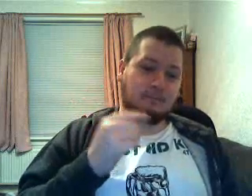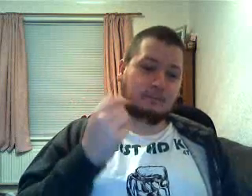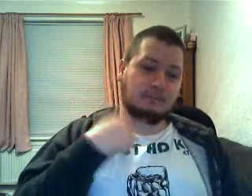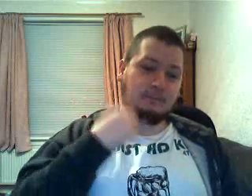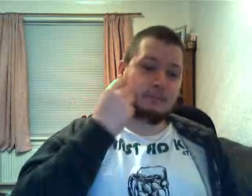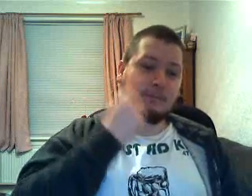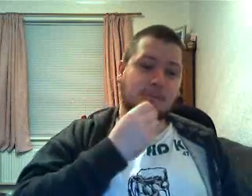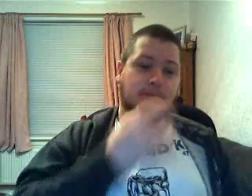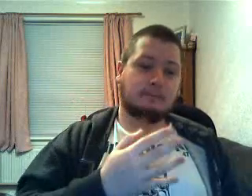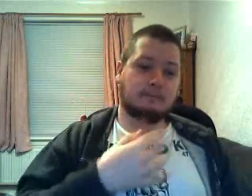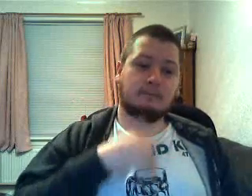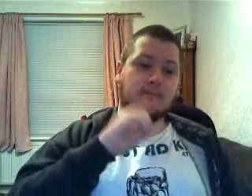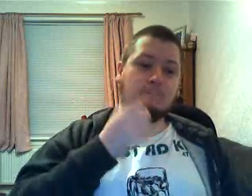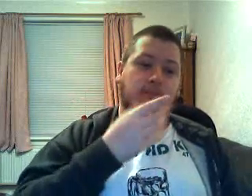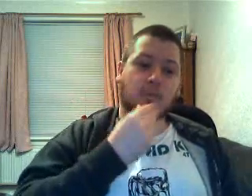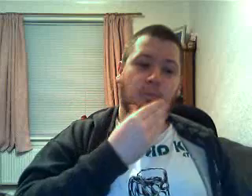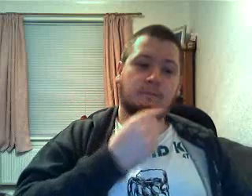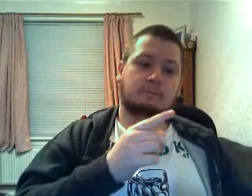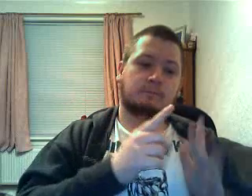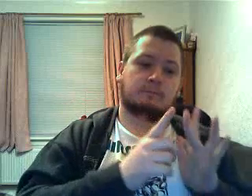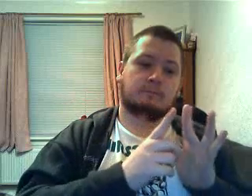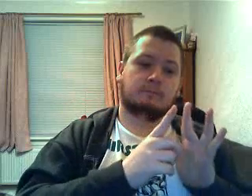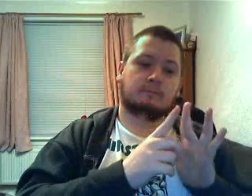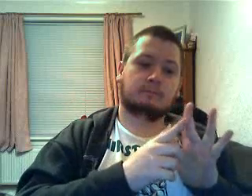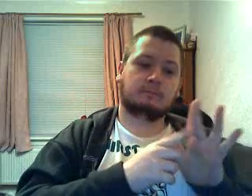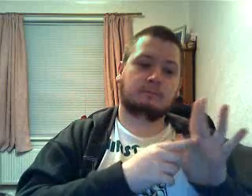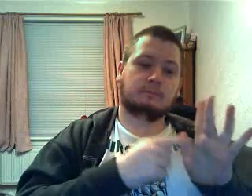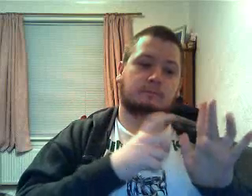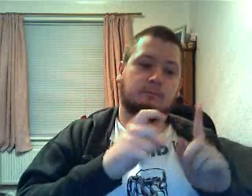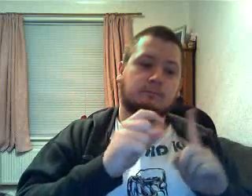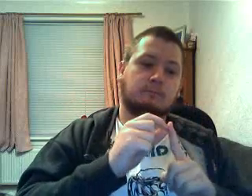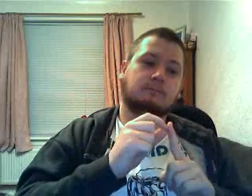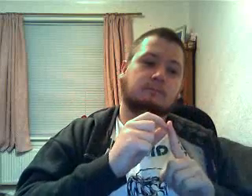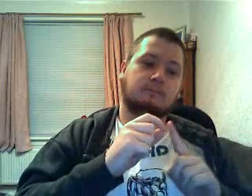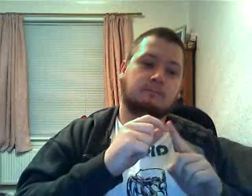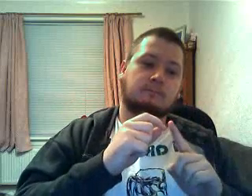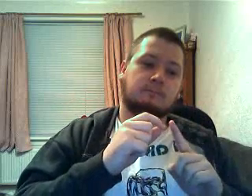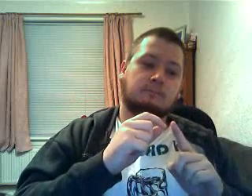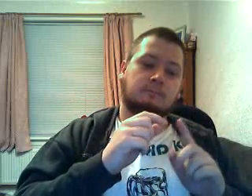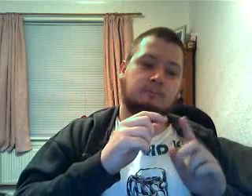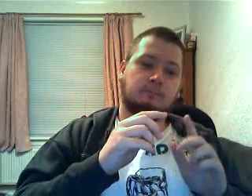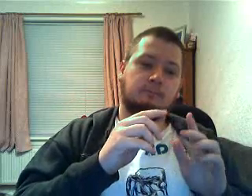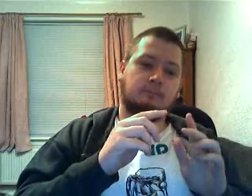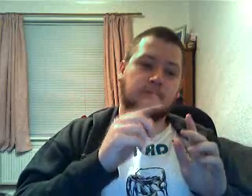I'm just saying I can't use JCP